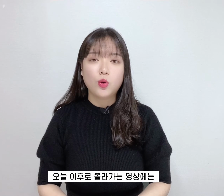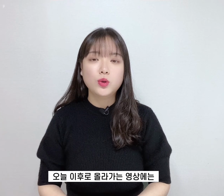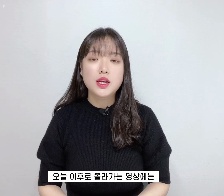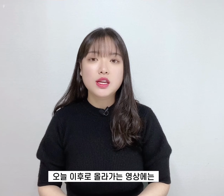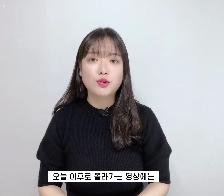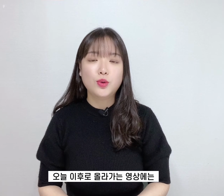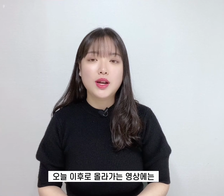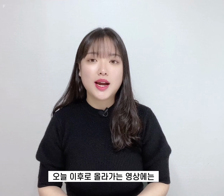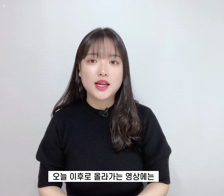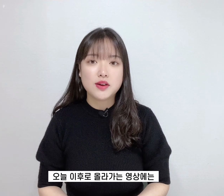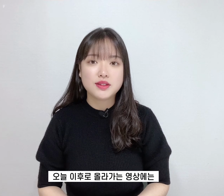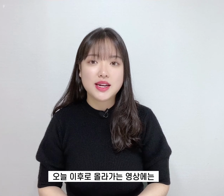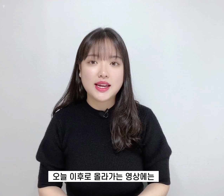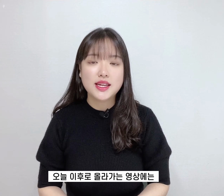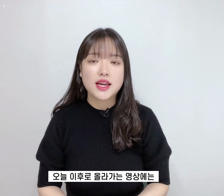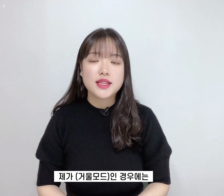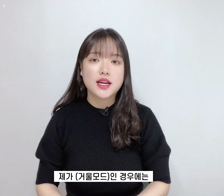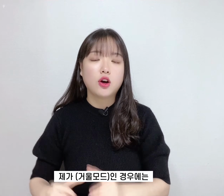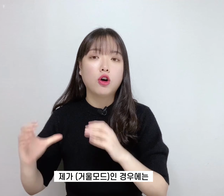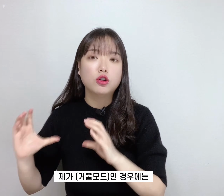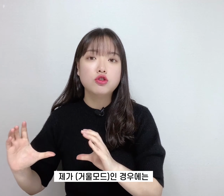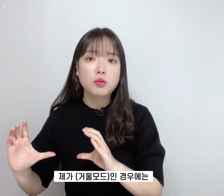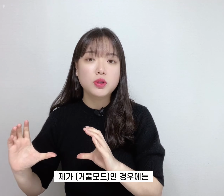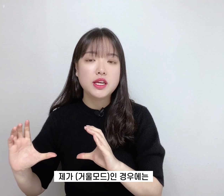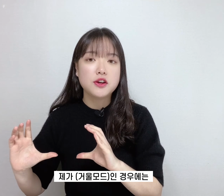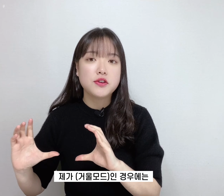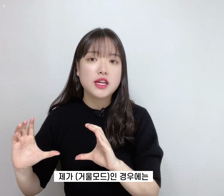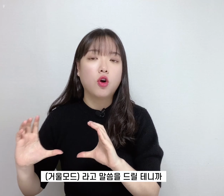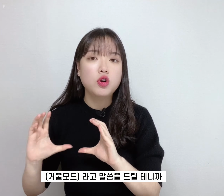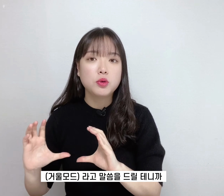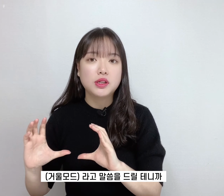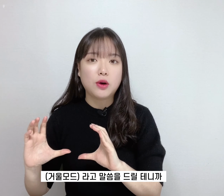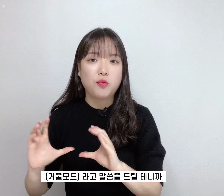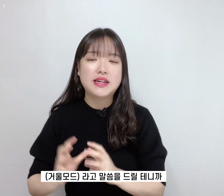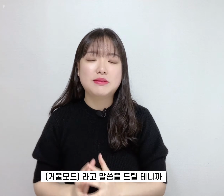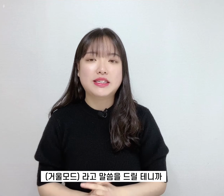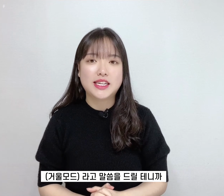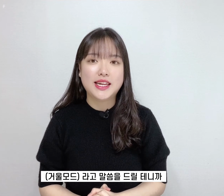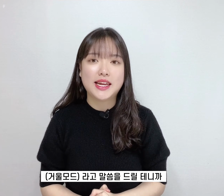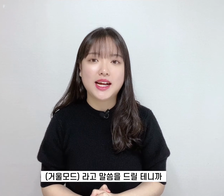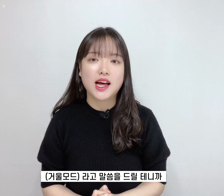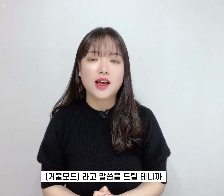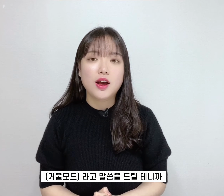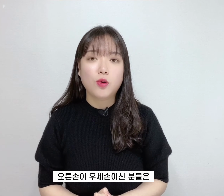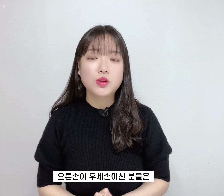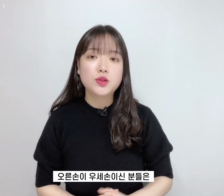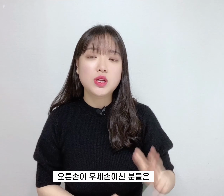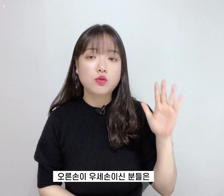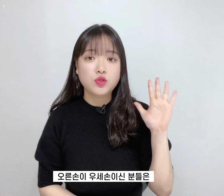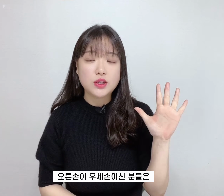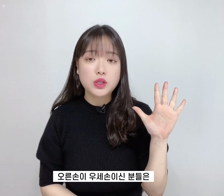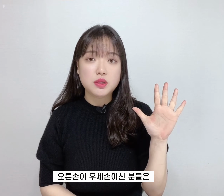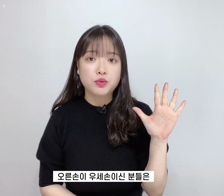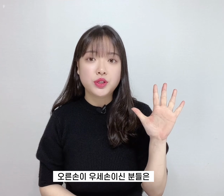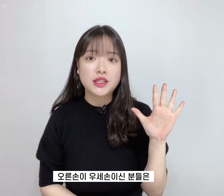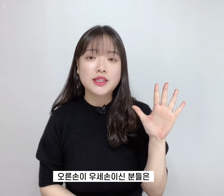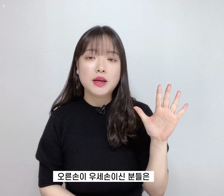In the video uploaded after today, if I am in (mirror mode), I will tell you (mirror mode). If your right hand is dominant,